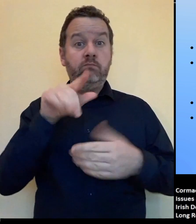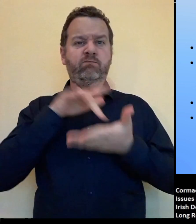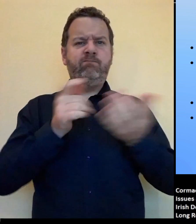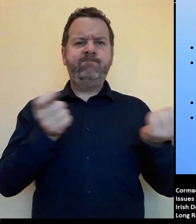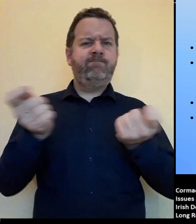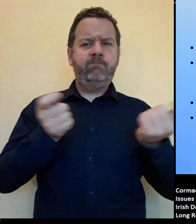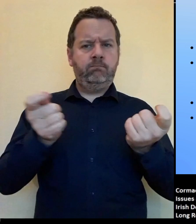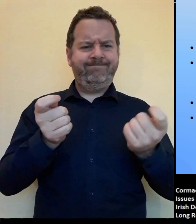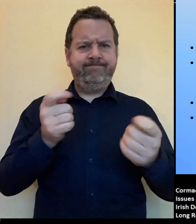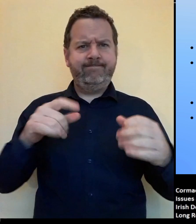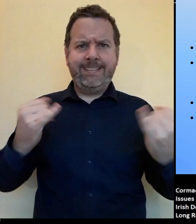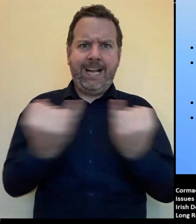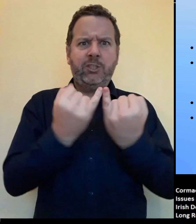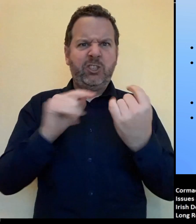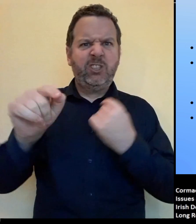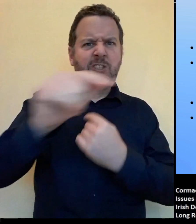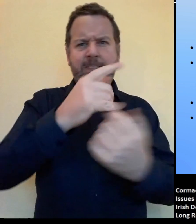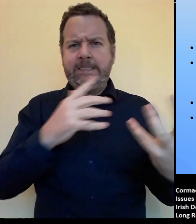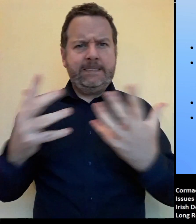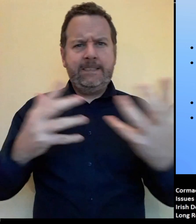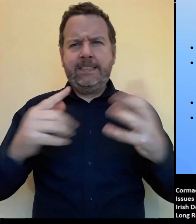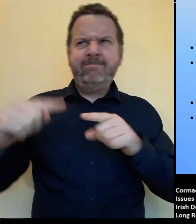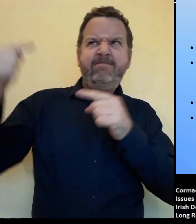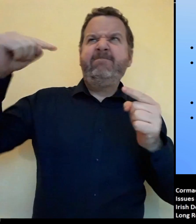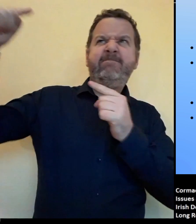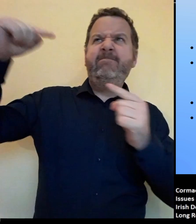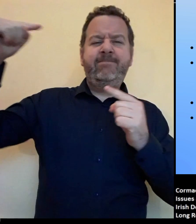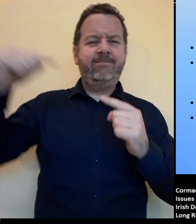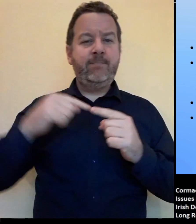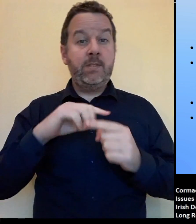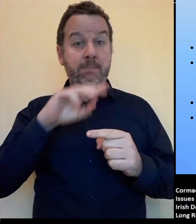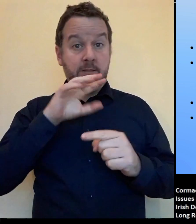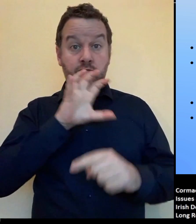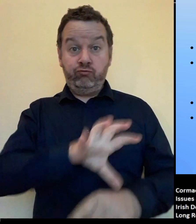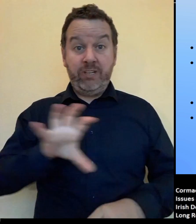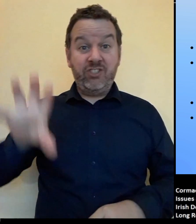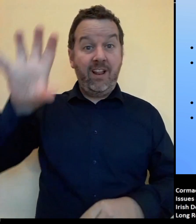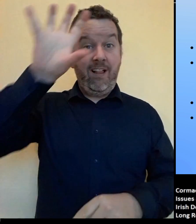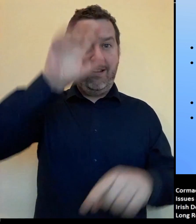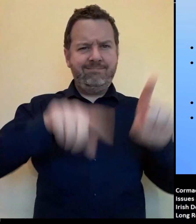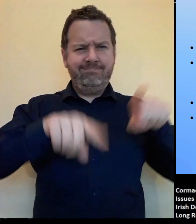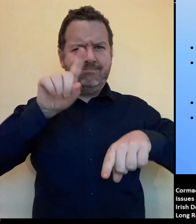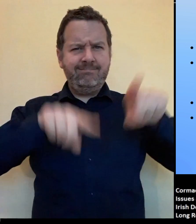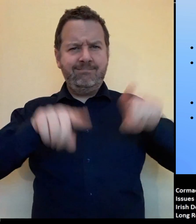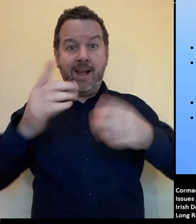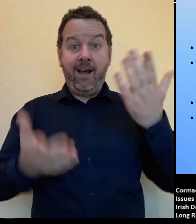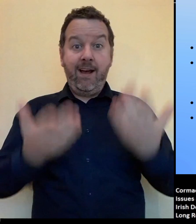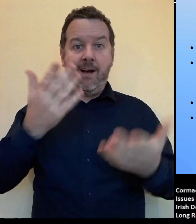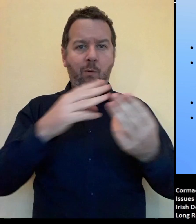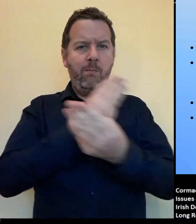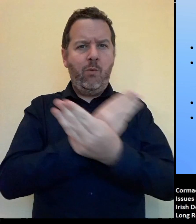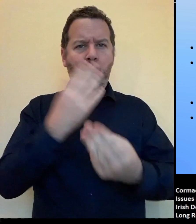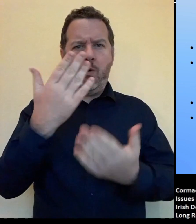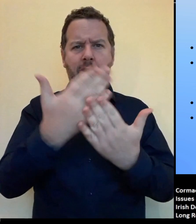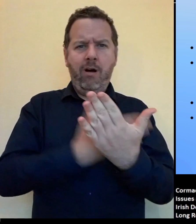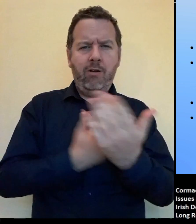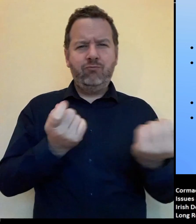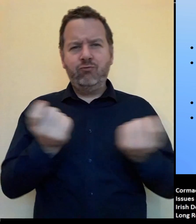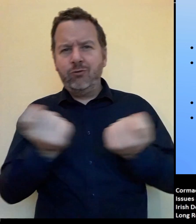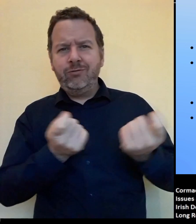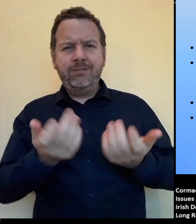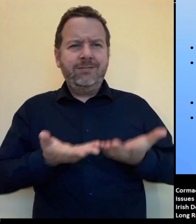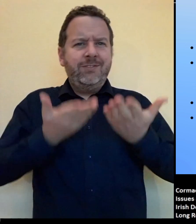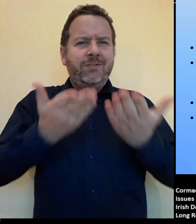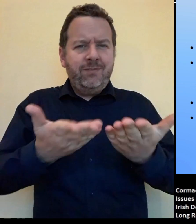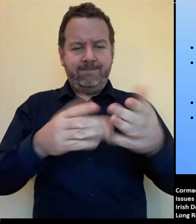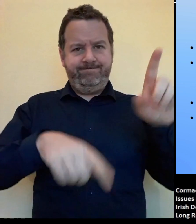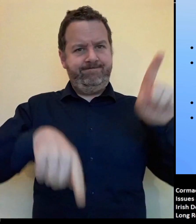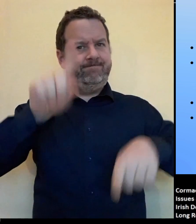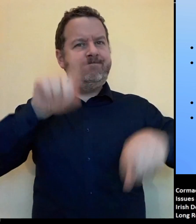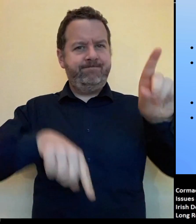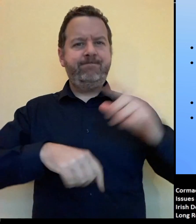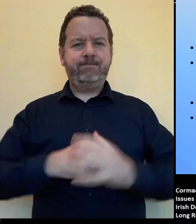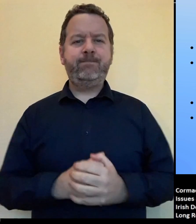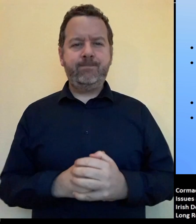that oversaw the system, and this enabled regional differences to evolve in how the Poor Laws were administered.